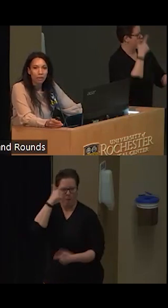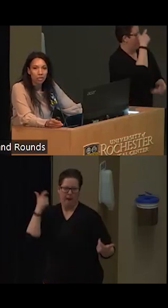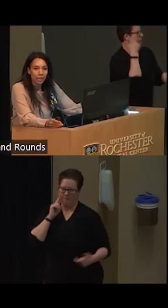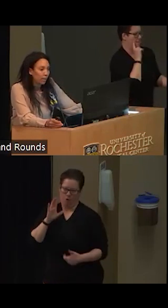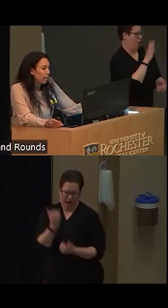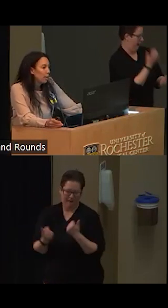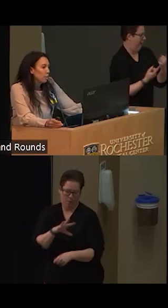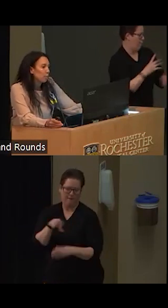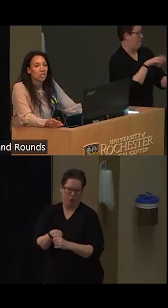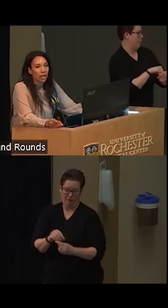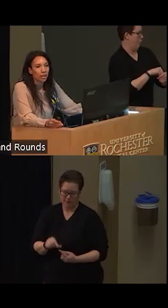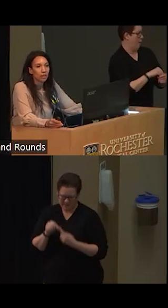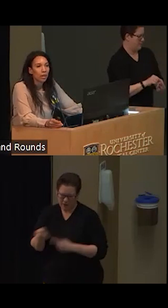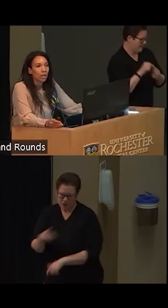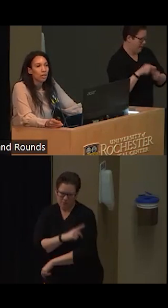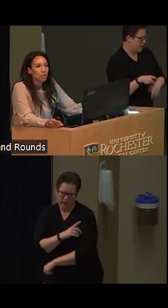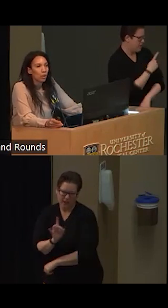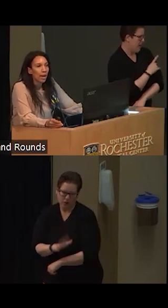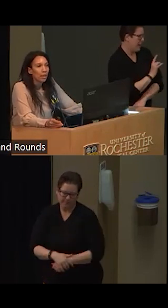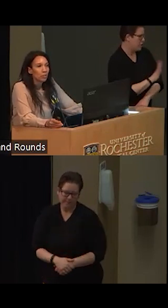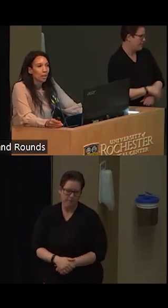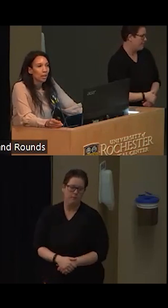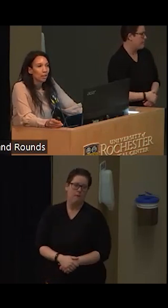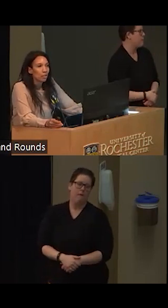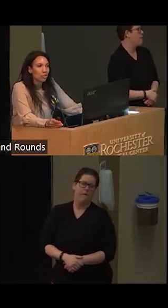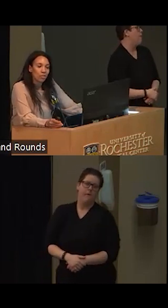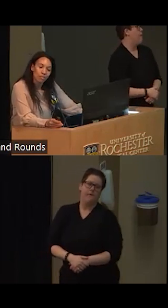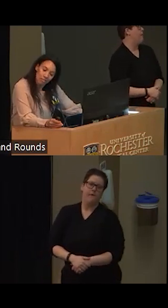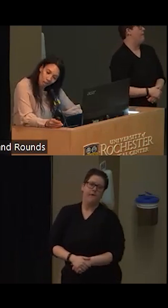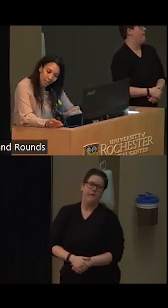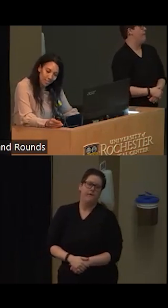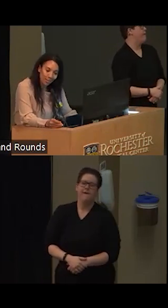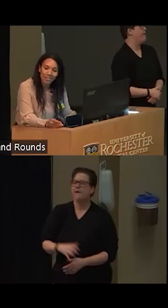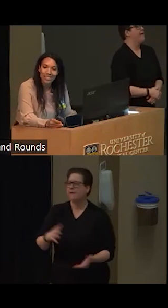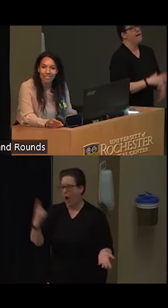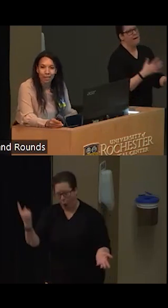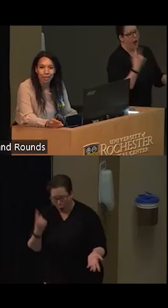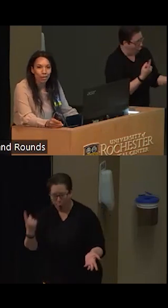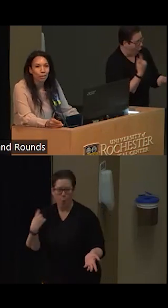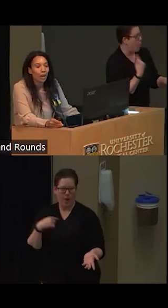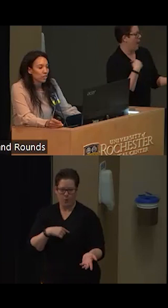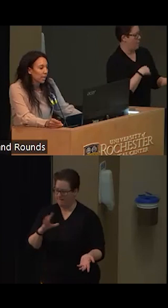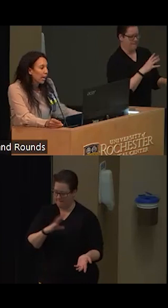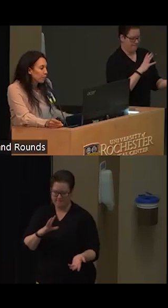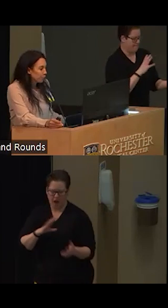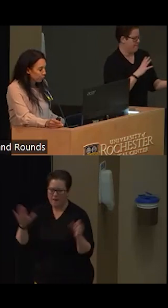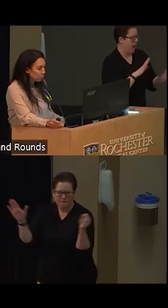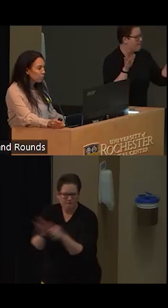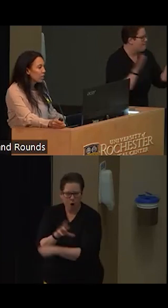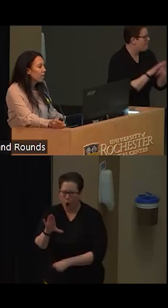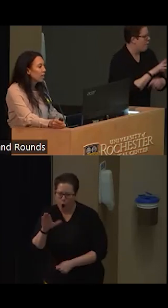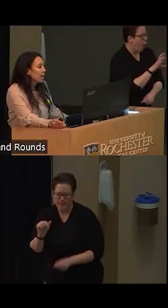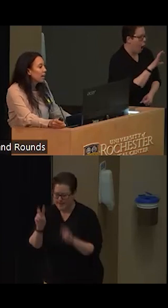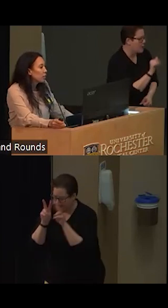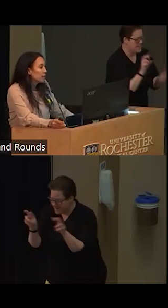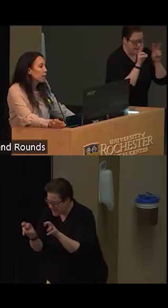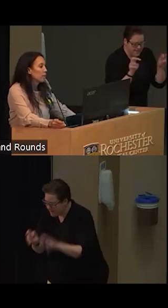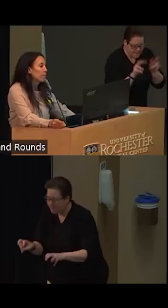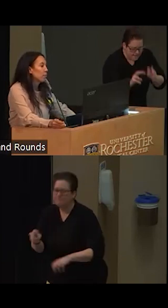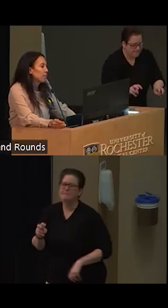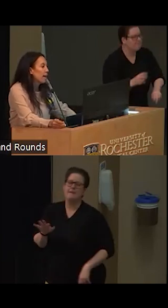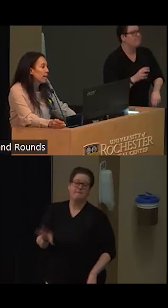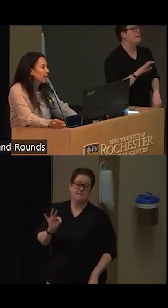especially the patient so as we always do we did a very thorough RCA and in that RCA we found that